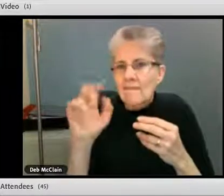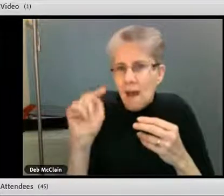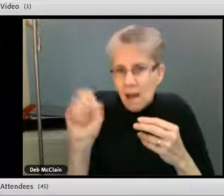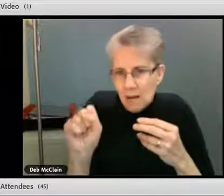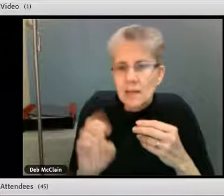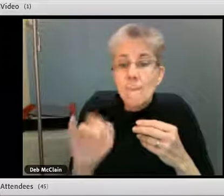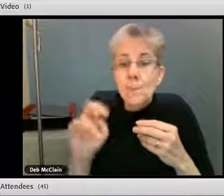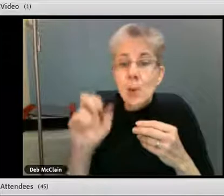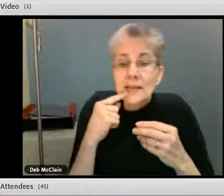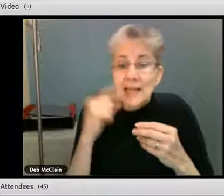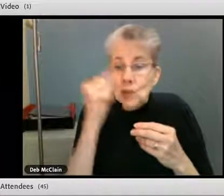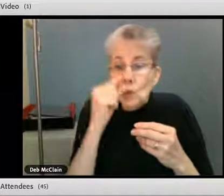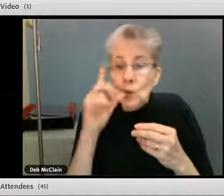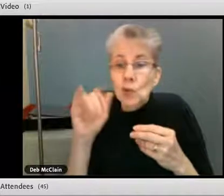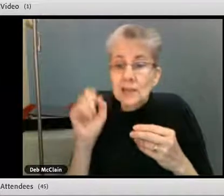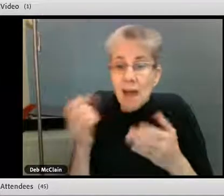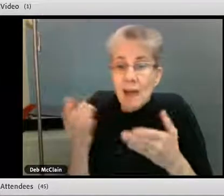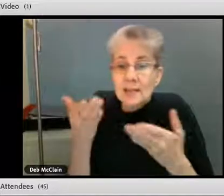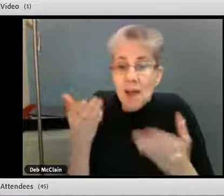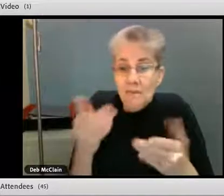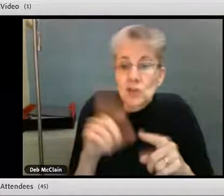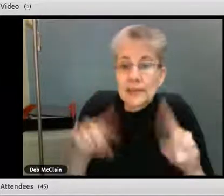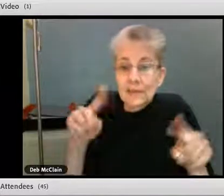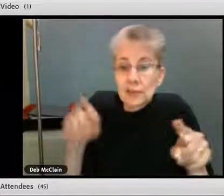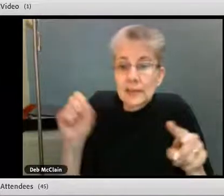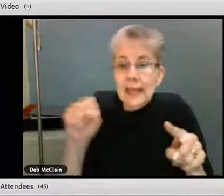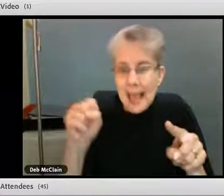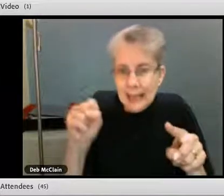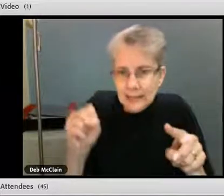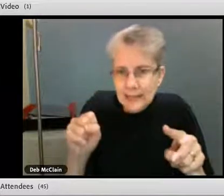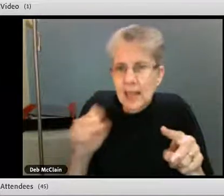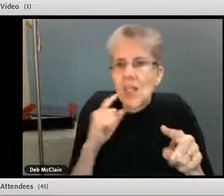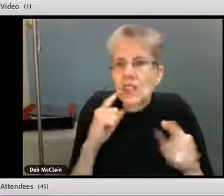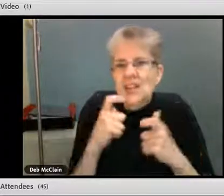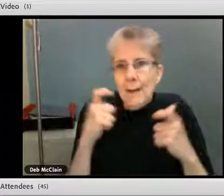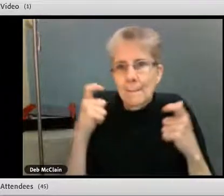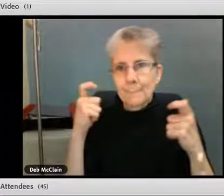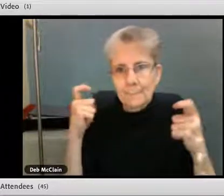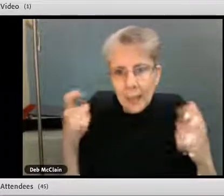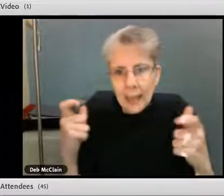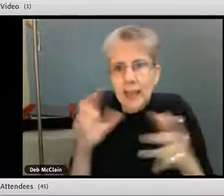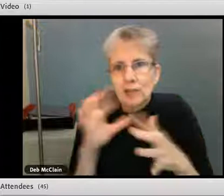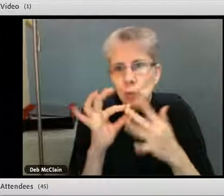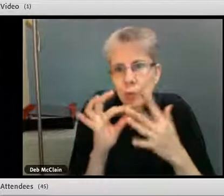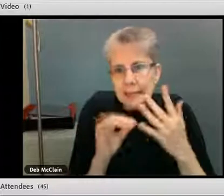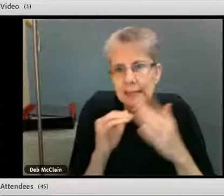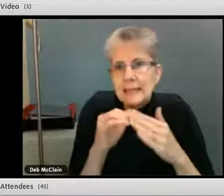Yes, Google fonts, there's a huge amount in there that you can utilize. And then Amy's saying be careful